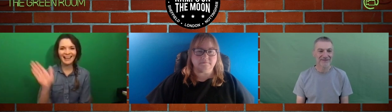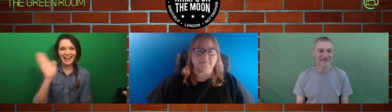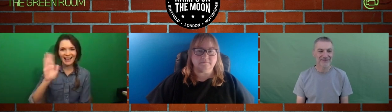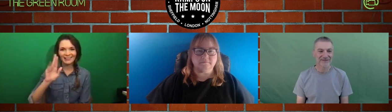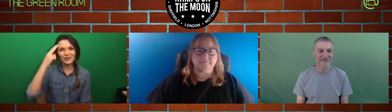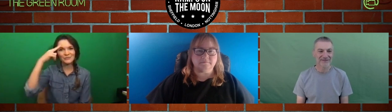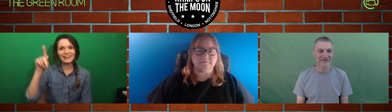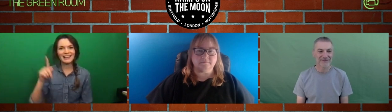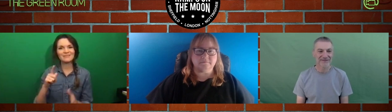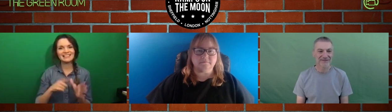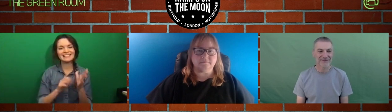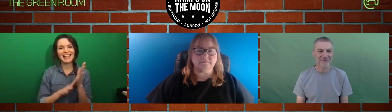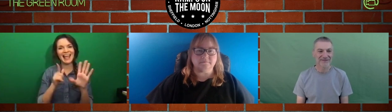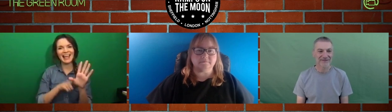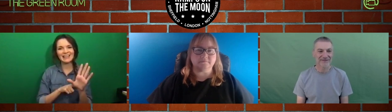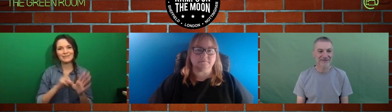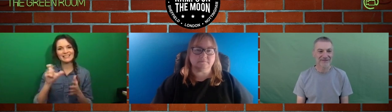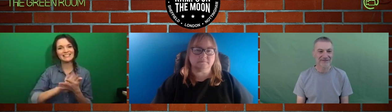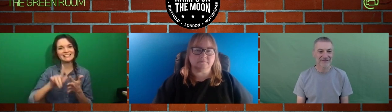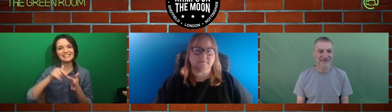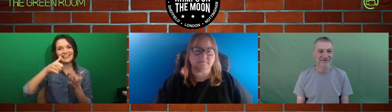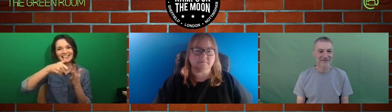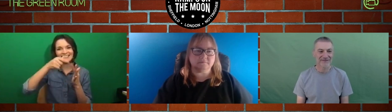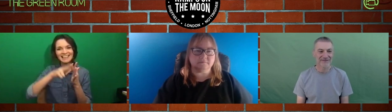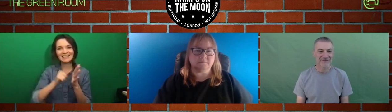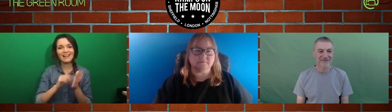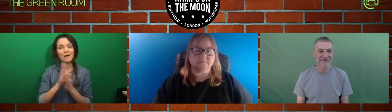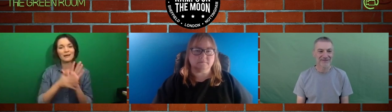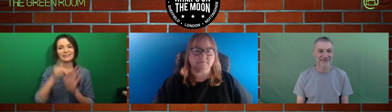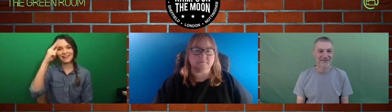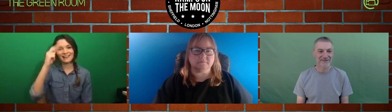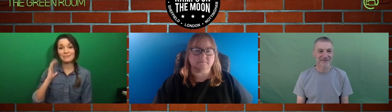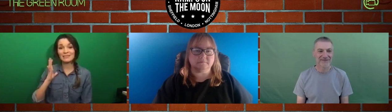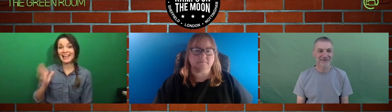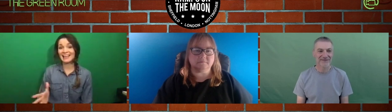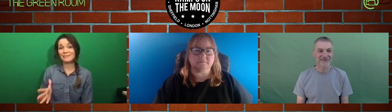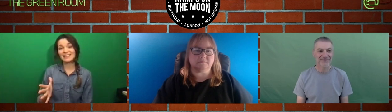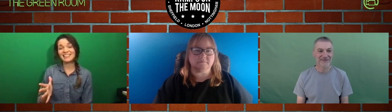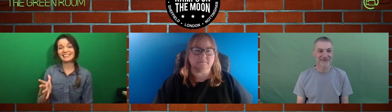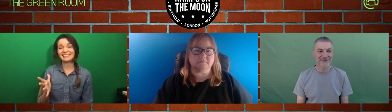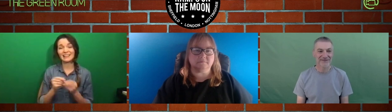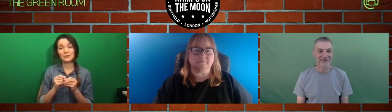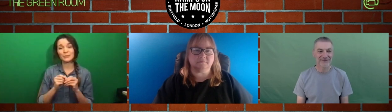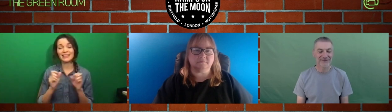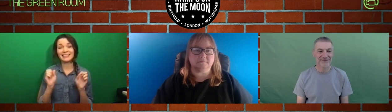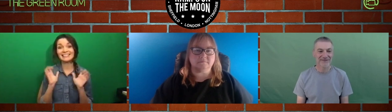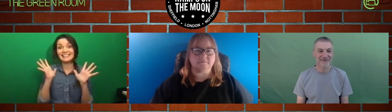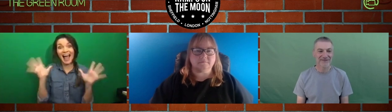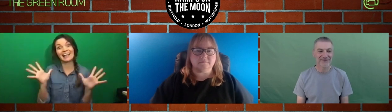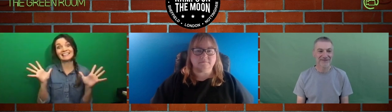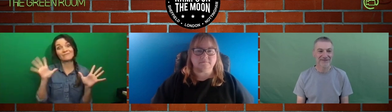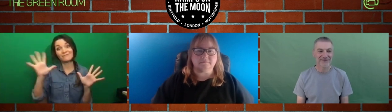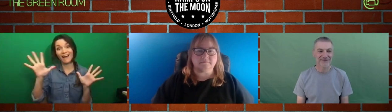Amy Cheskin: Hello my name is Amy Cheskin. My sign name is Amy, that's like with jazz five